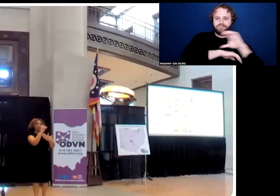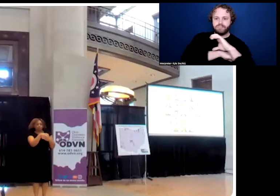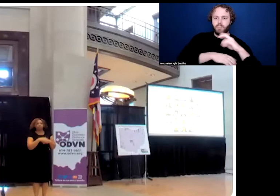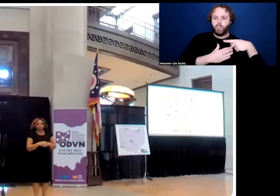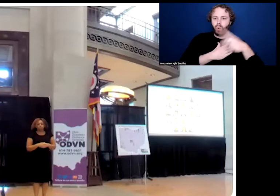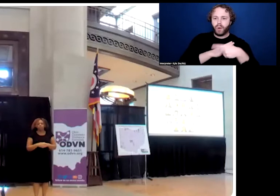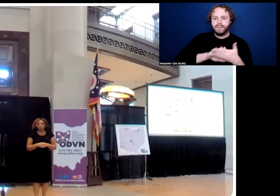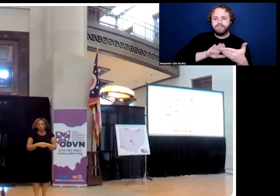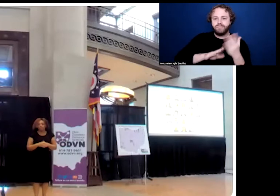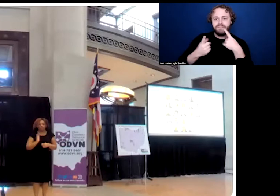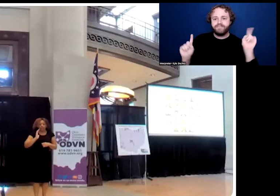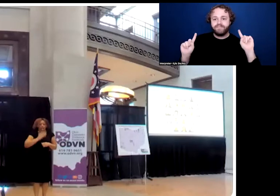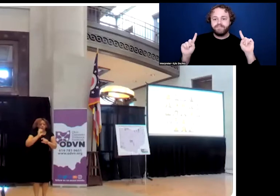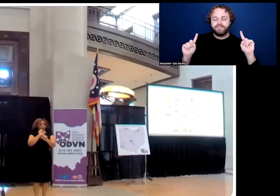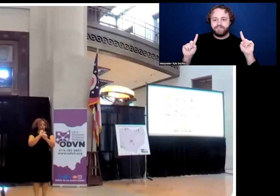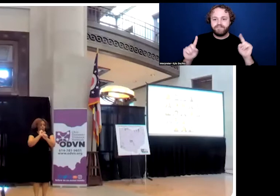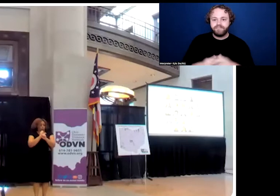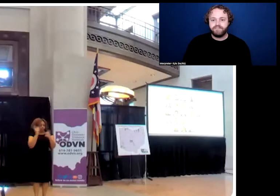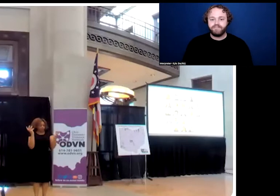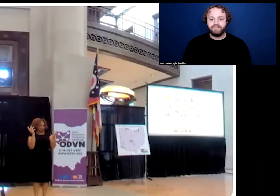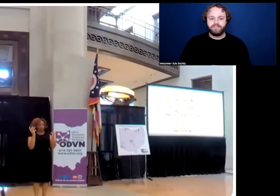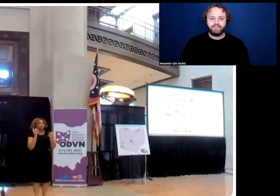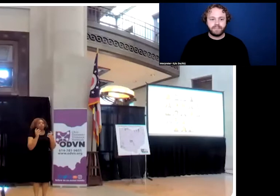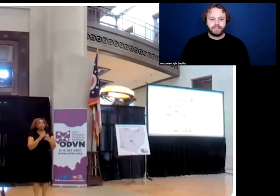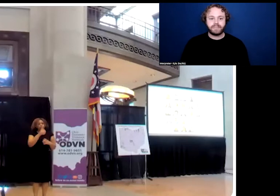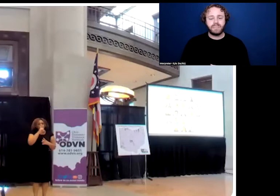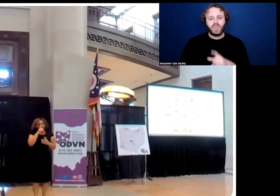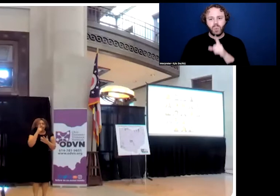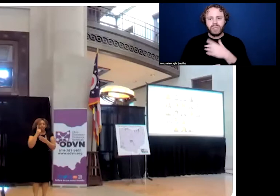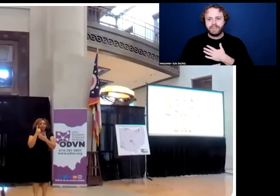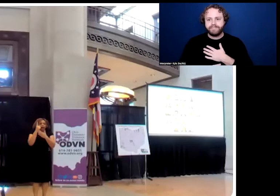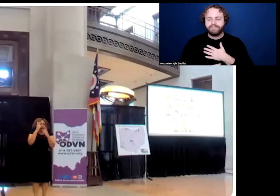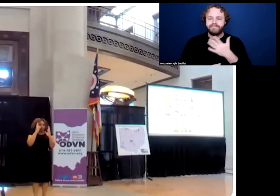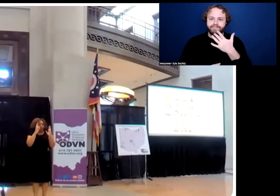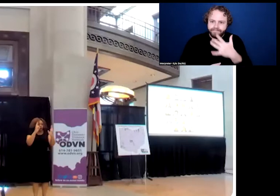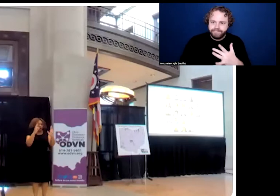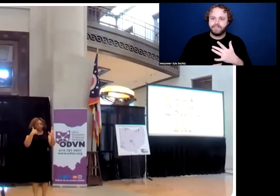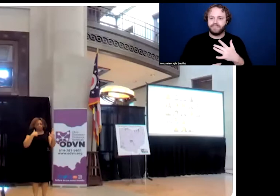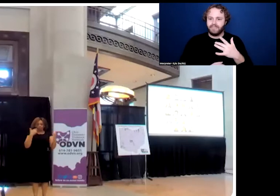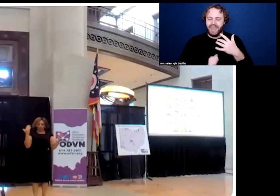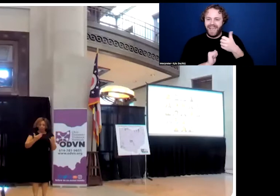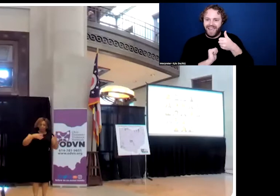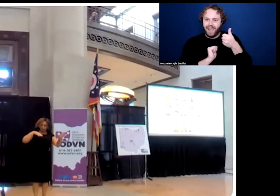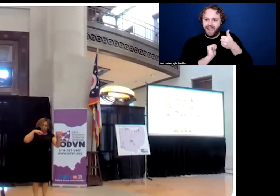Our work. It is a privilege each year for me to get up here and tell you how proud